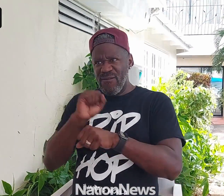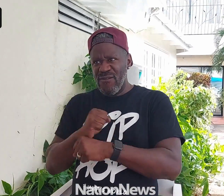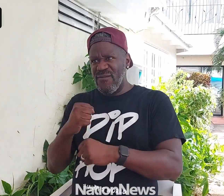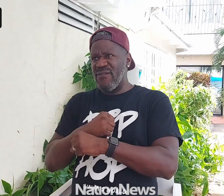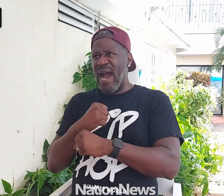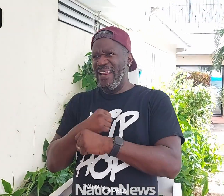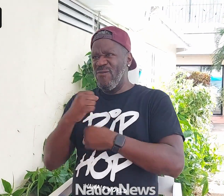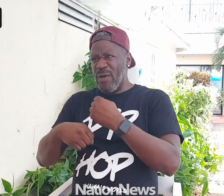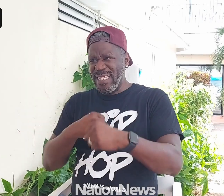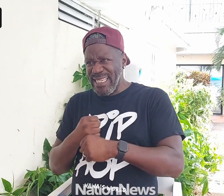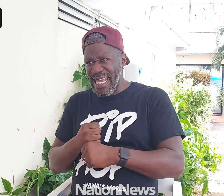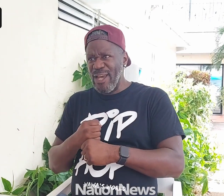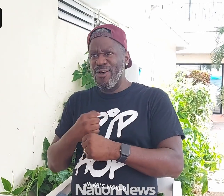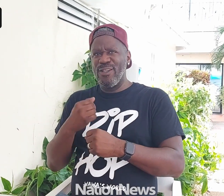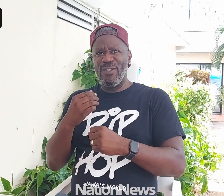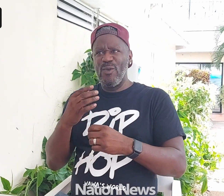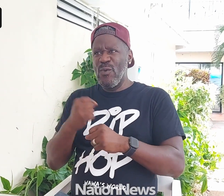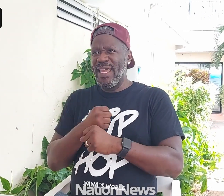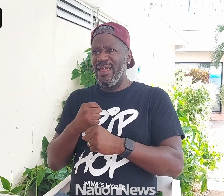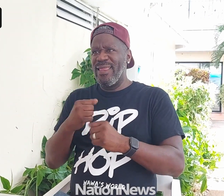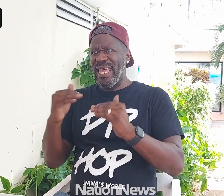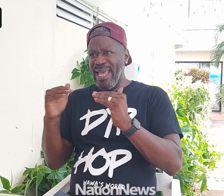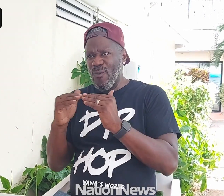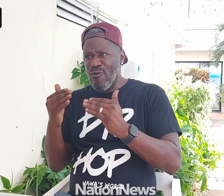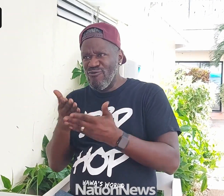be able to collaborate they've been fighting for years they've really been fighting for